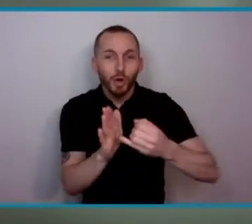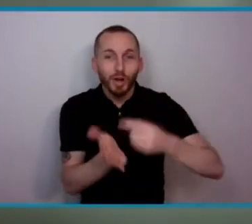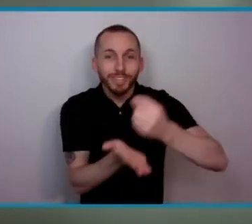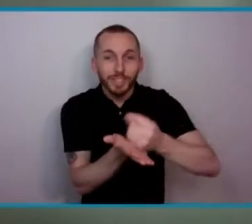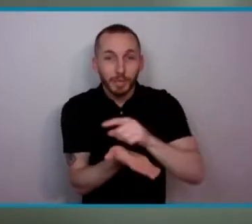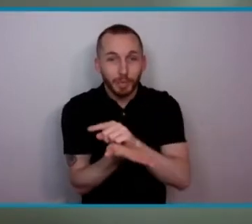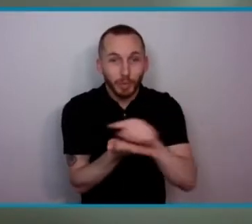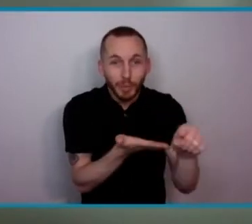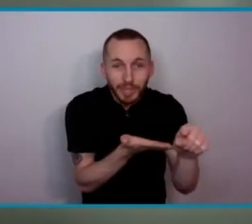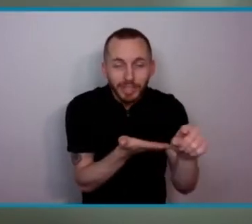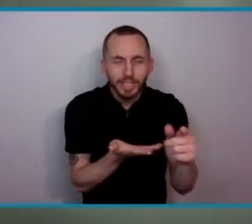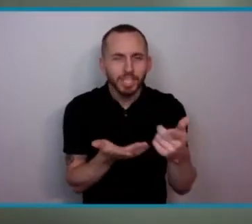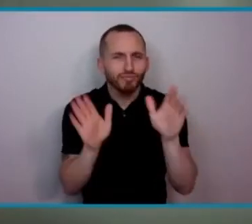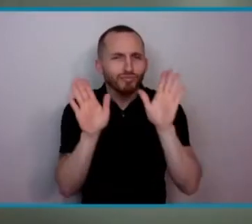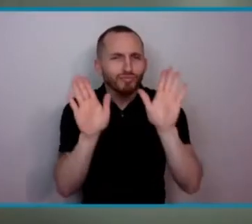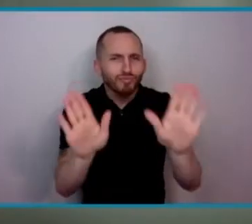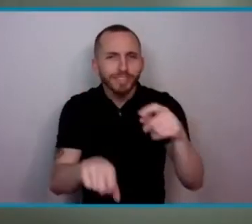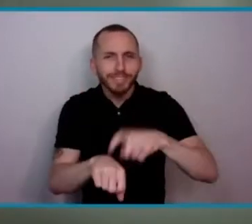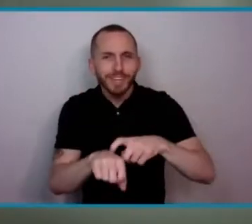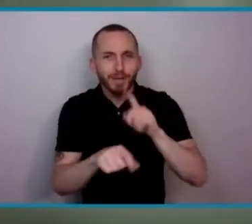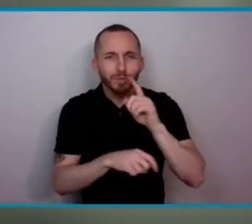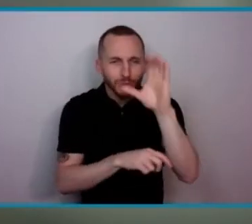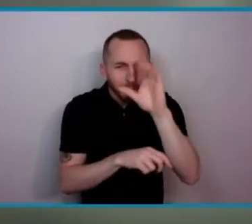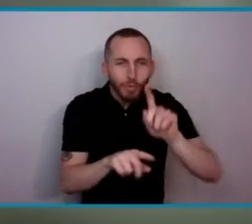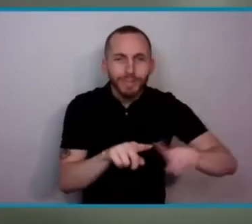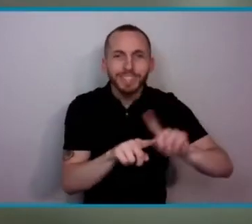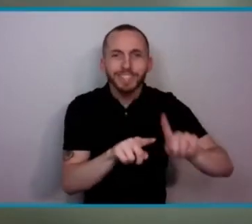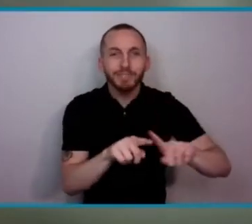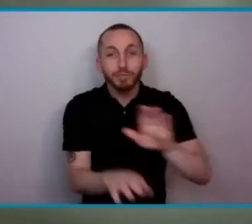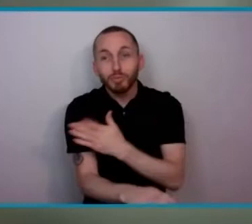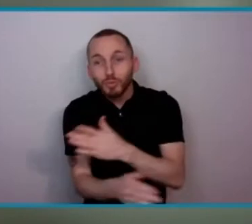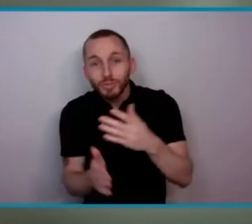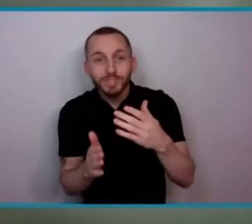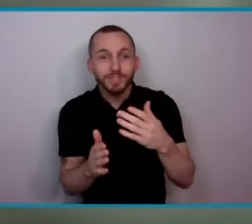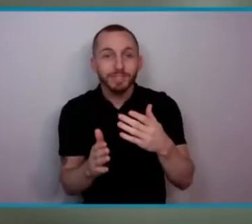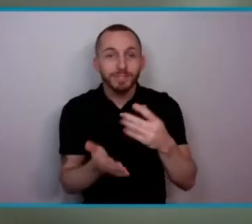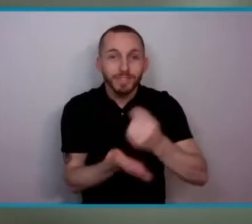groundbreaking research in art therapy and music therapy.